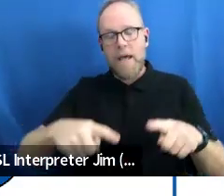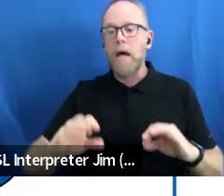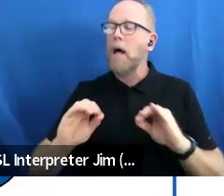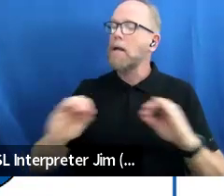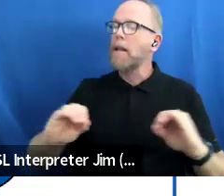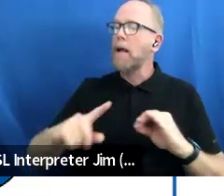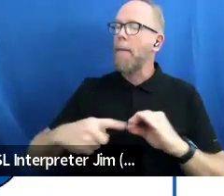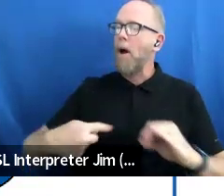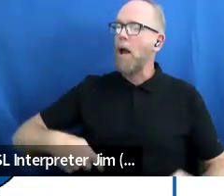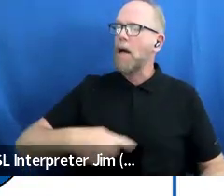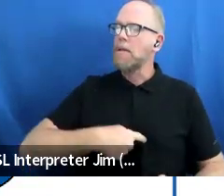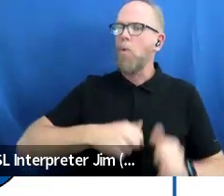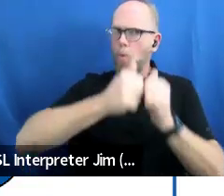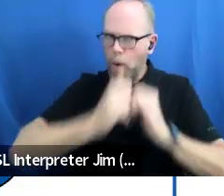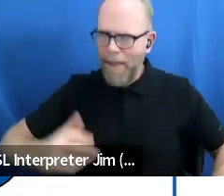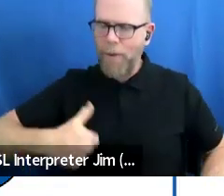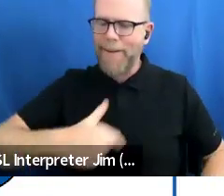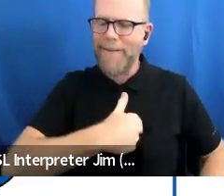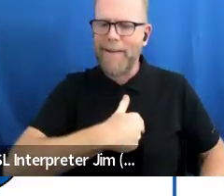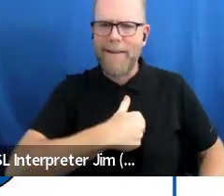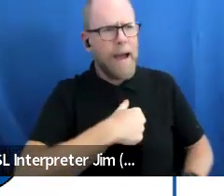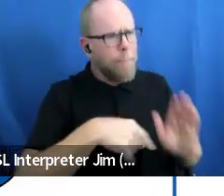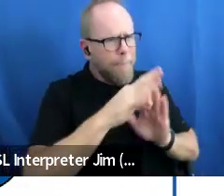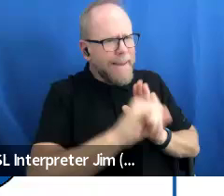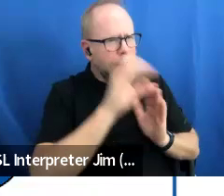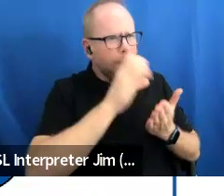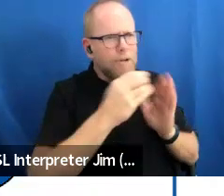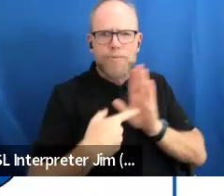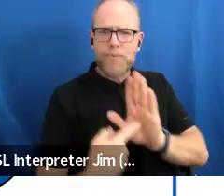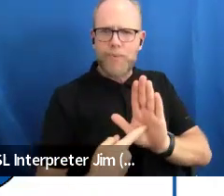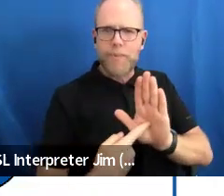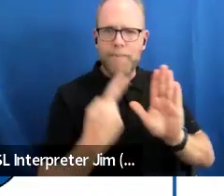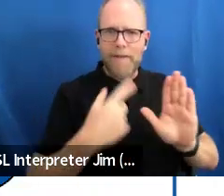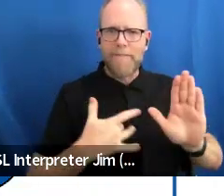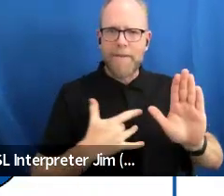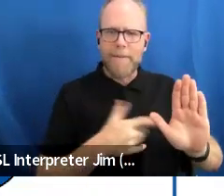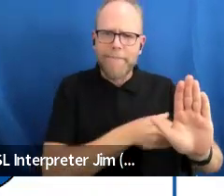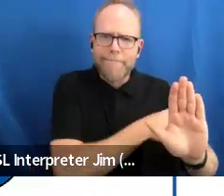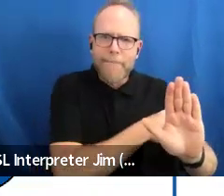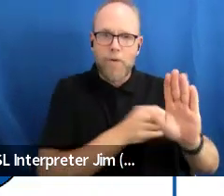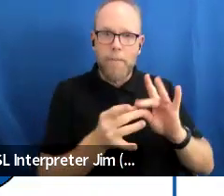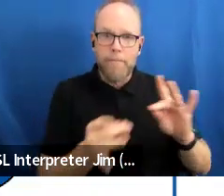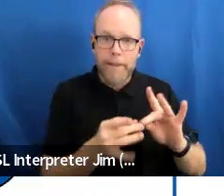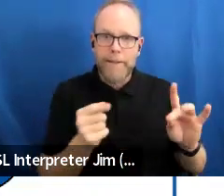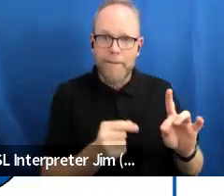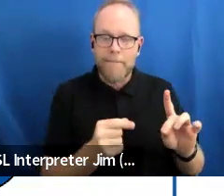I chose this photo specifically because I think it's a very powerful phrase that talks about how